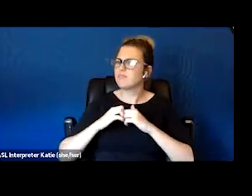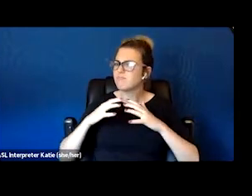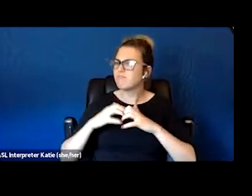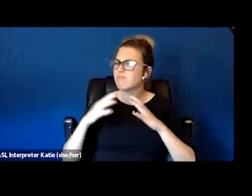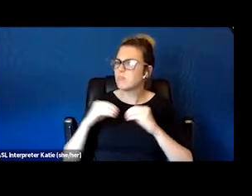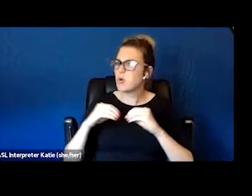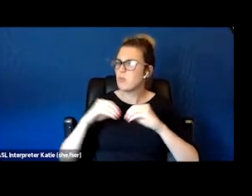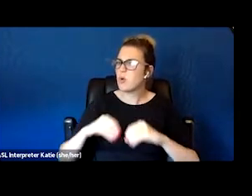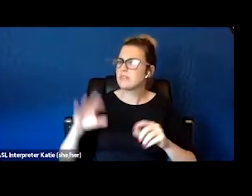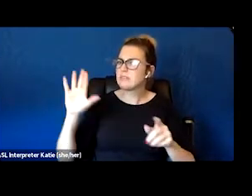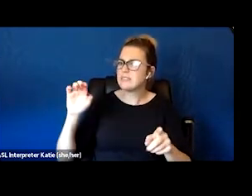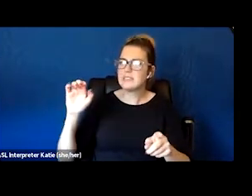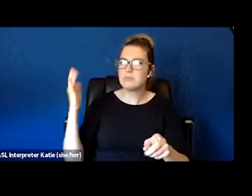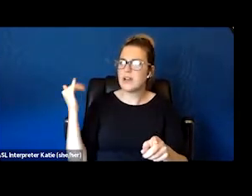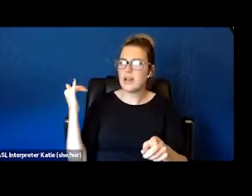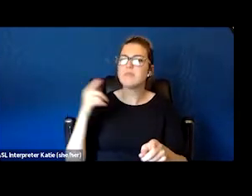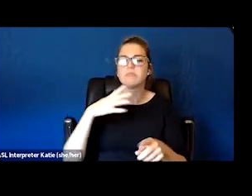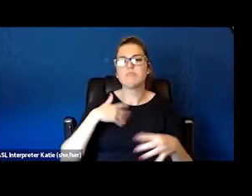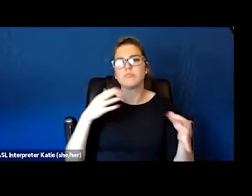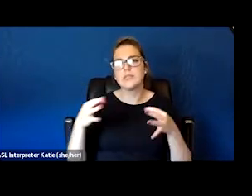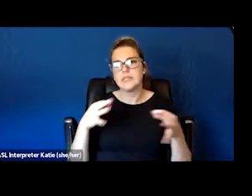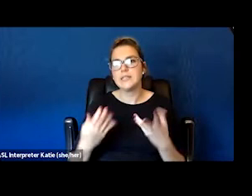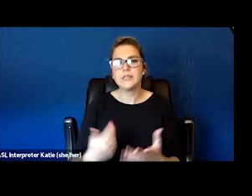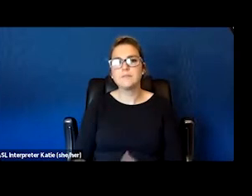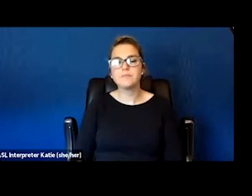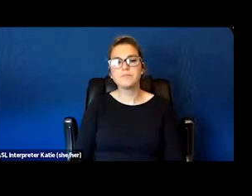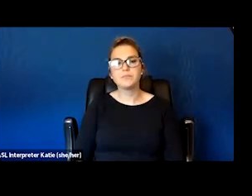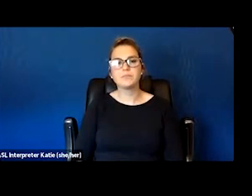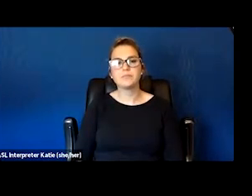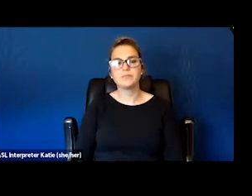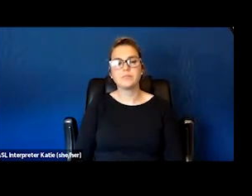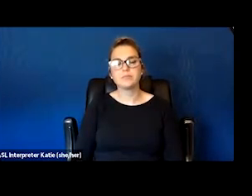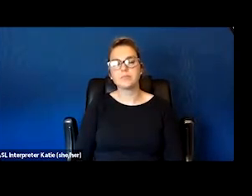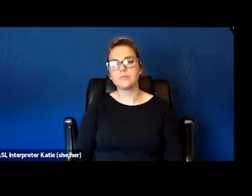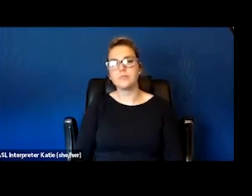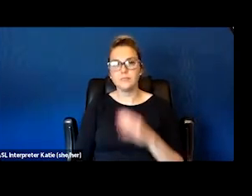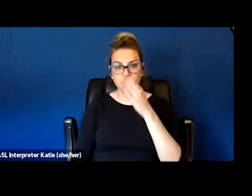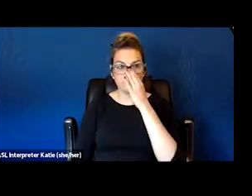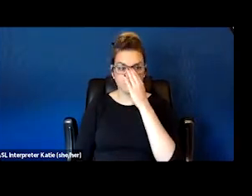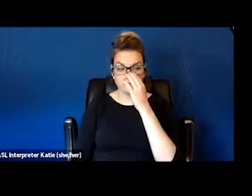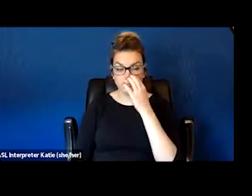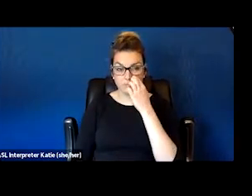There's a few things we wanted to touch on specifically. It really is an, it has been, I should say, over the last several years,